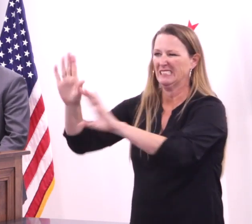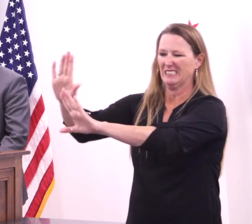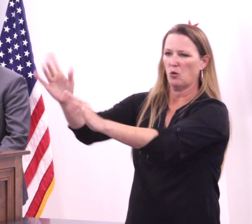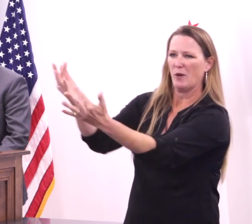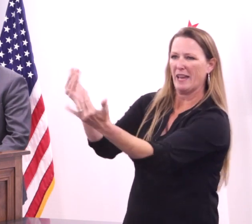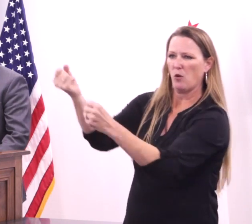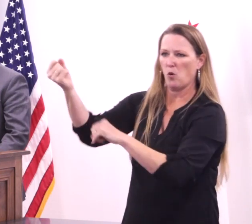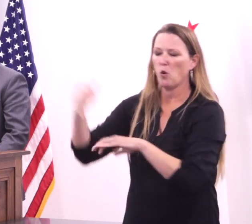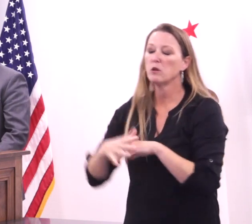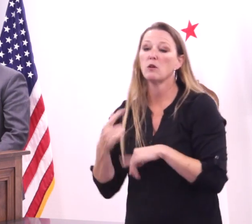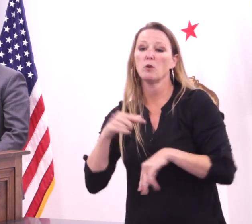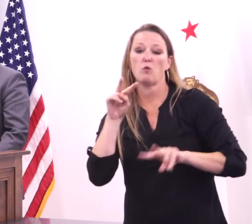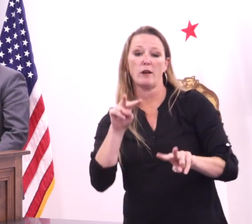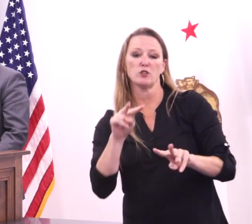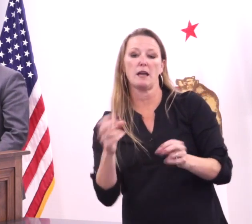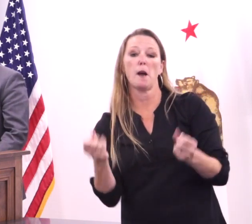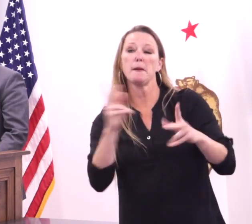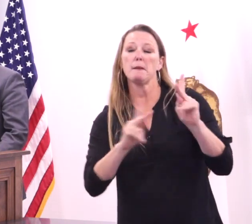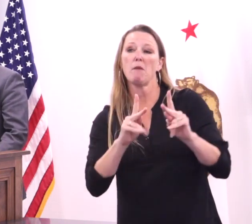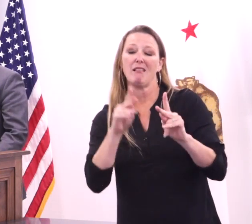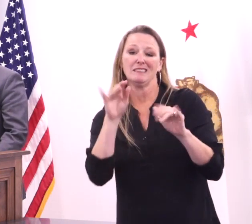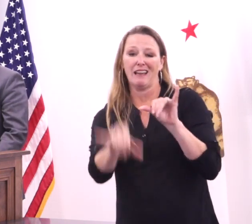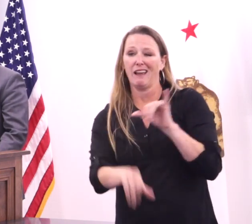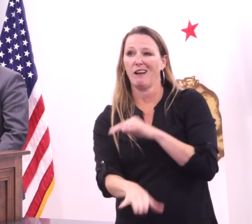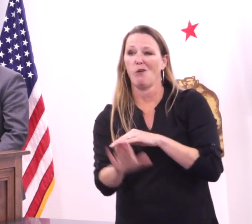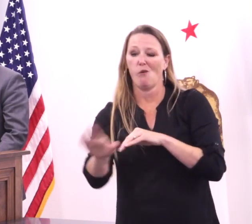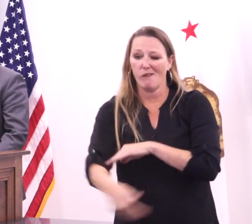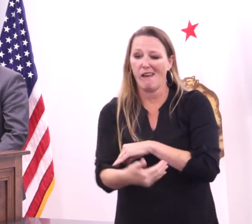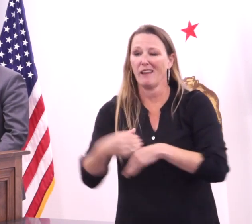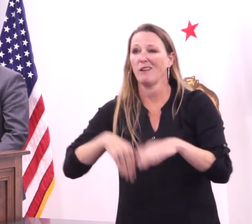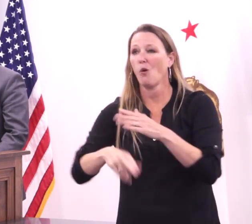We're working with the state to keep tourists magnet destinations